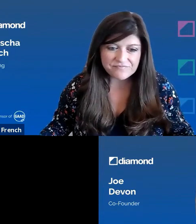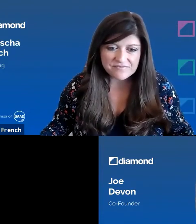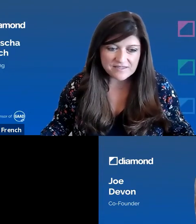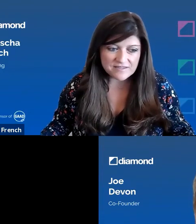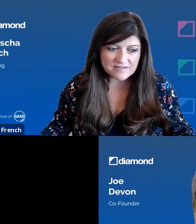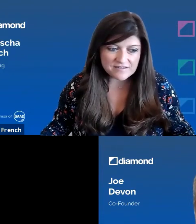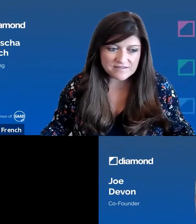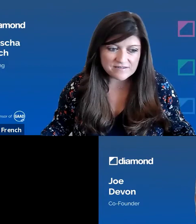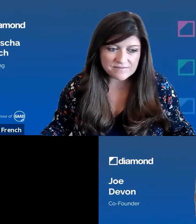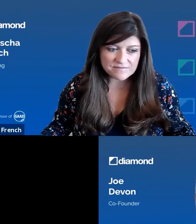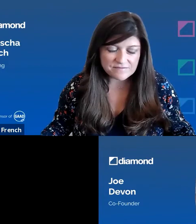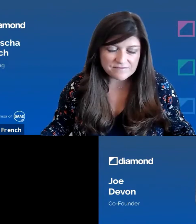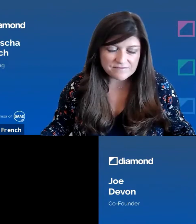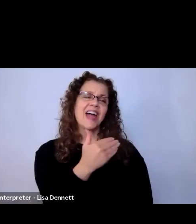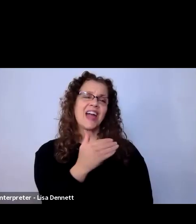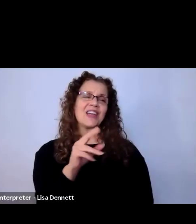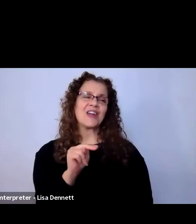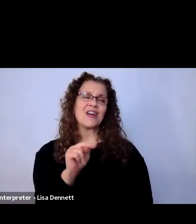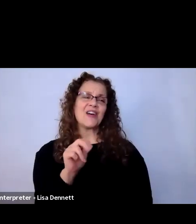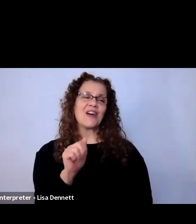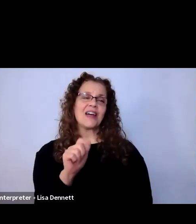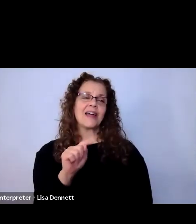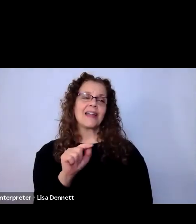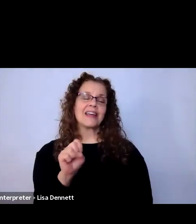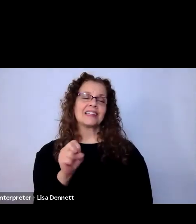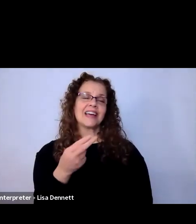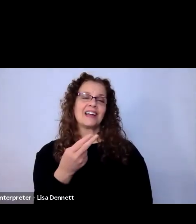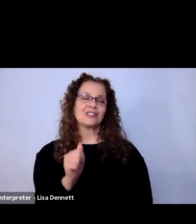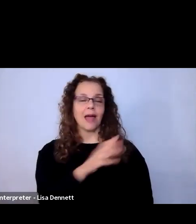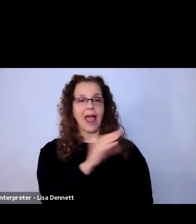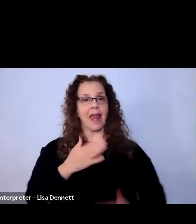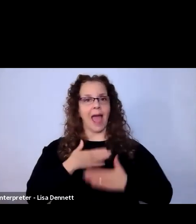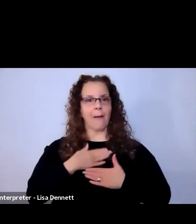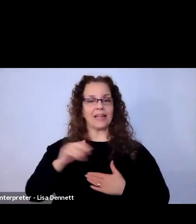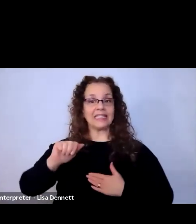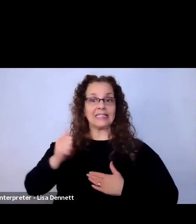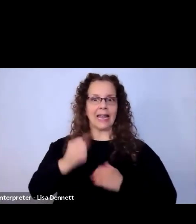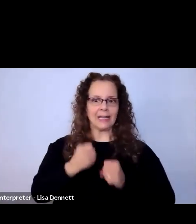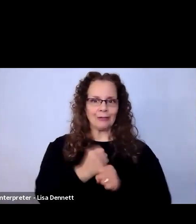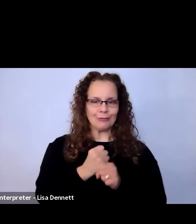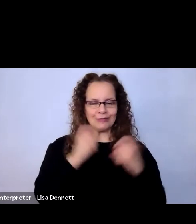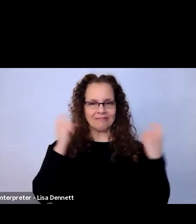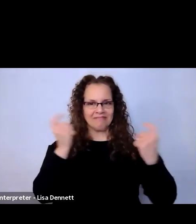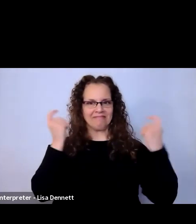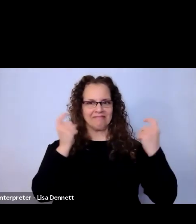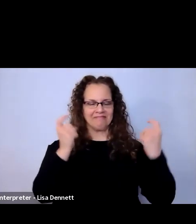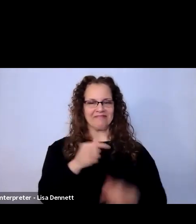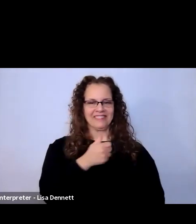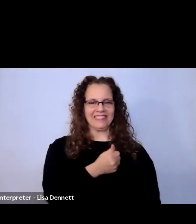Joe Devon: Thank you Natasha and happy 10th Global Accessibility Awareness Day everyone i'd like to invite genesis to turn on his video.